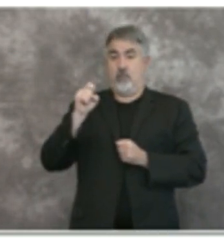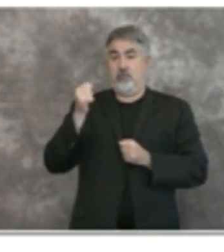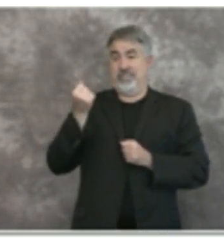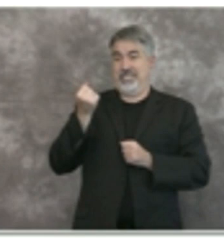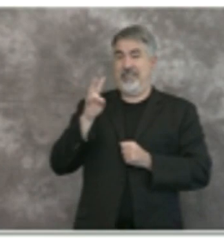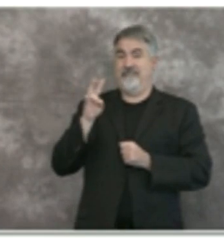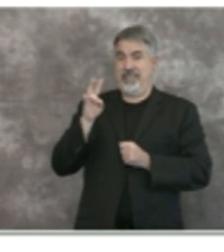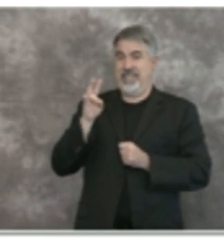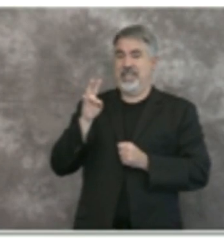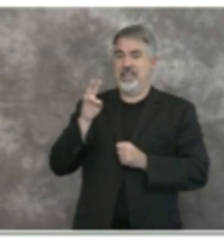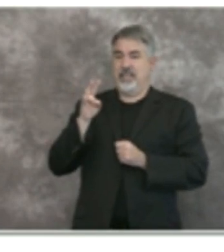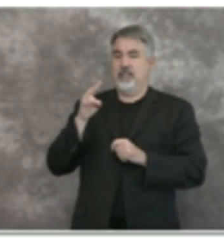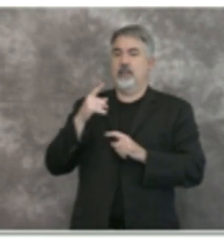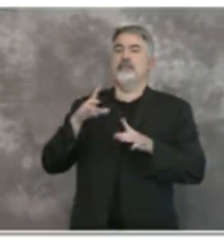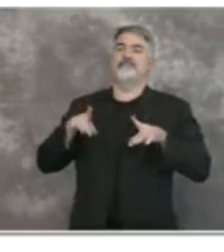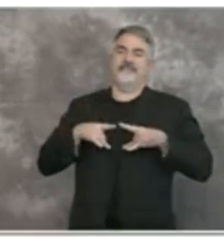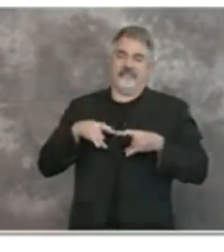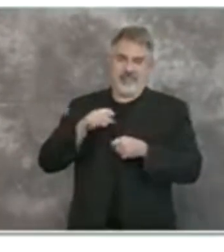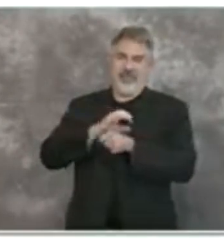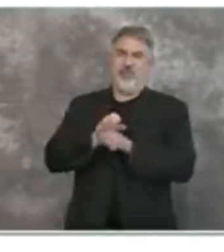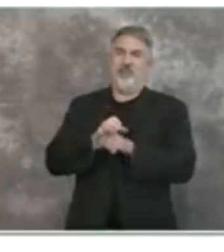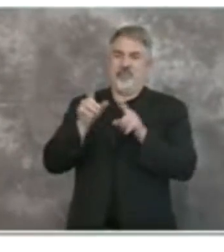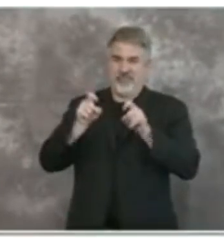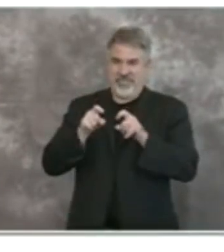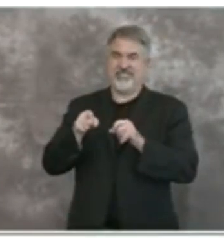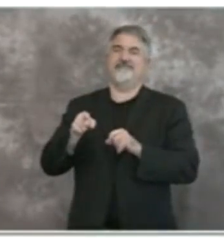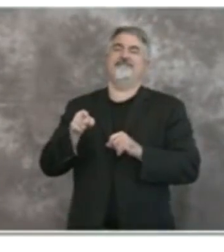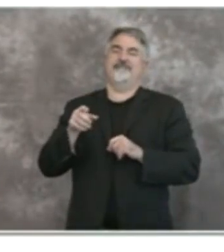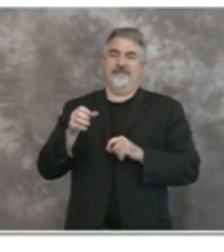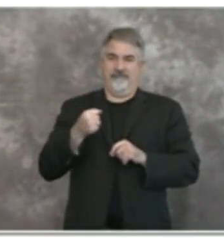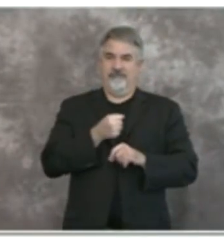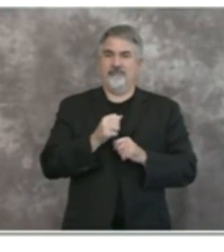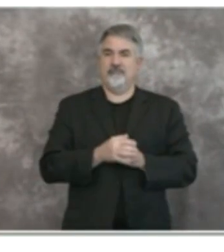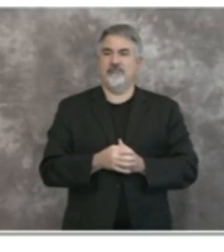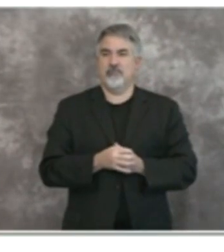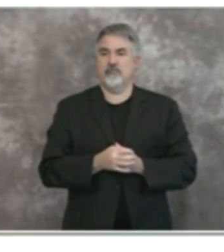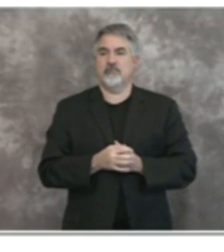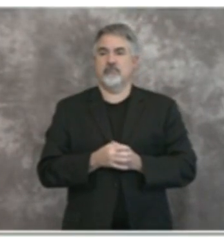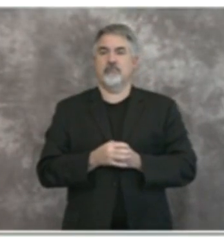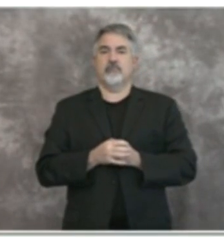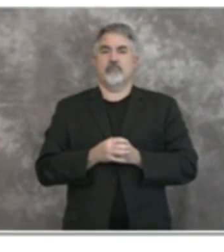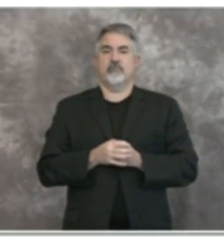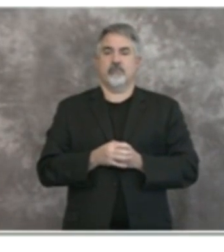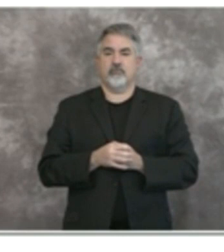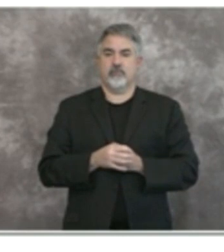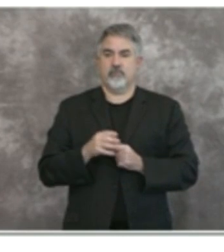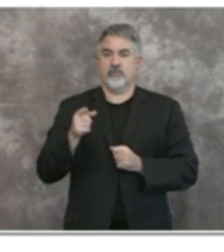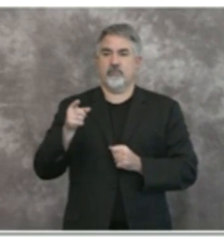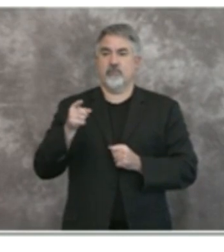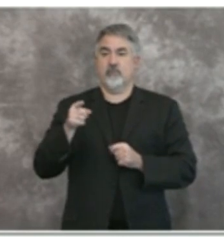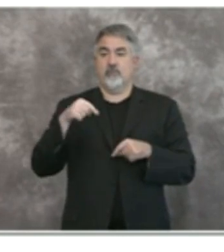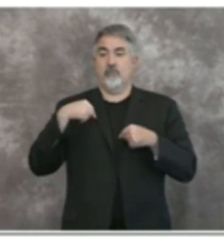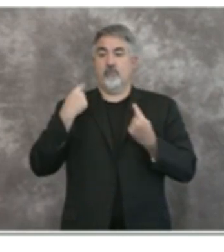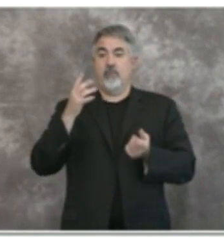TOTALS. NEXT WE WERE TODAY, REPORTING ONE O 117 POSITIVE TEST. FOR TODAY'S REPORT THAT